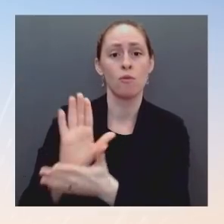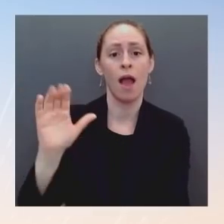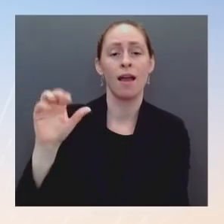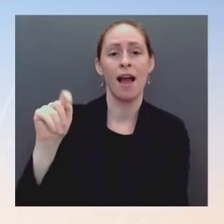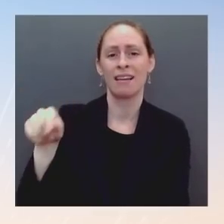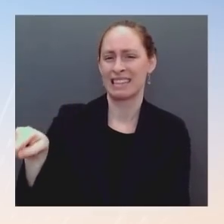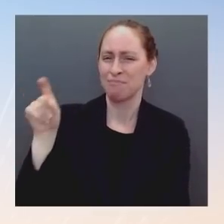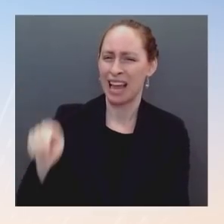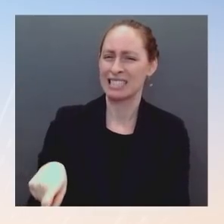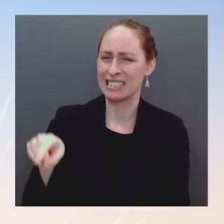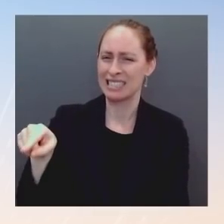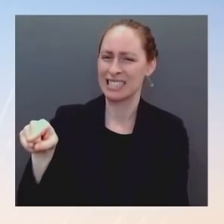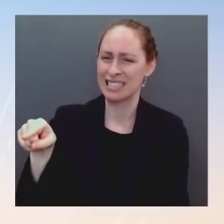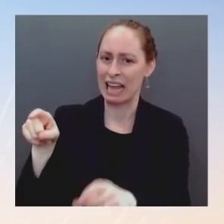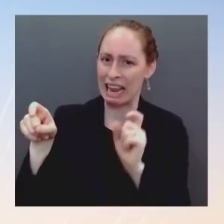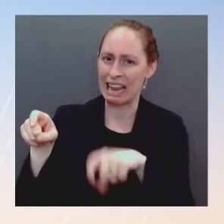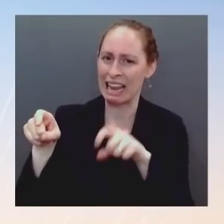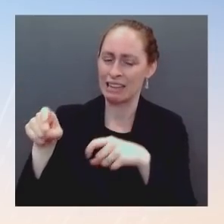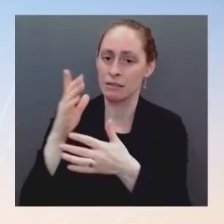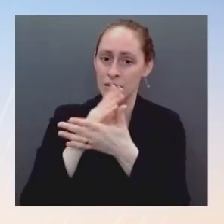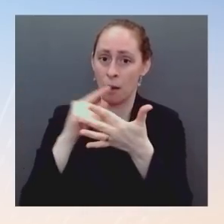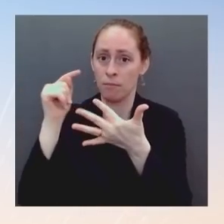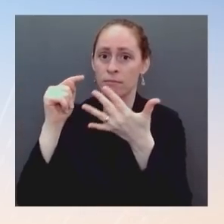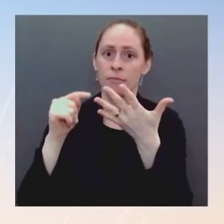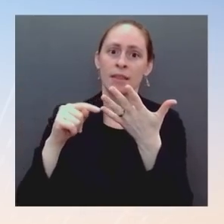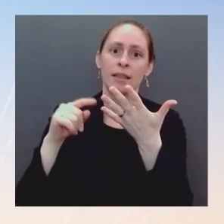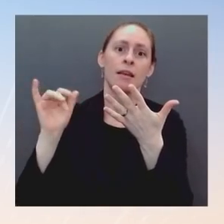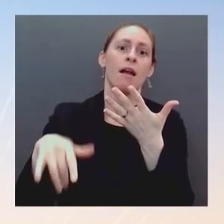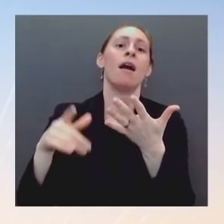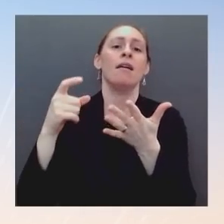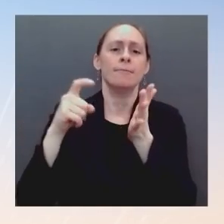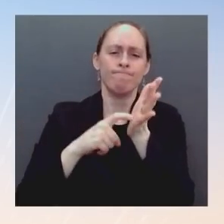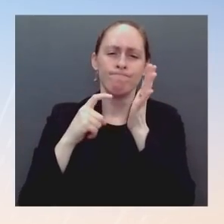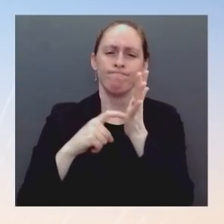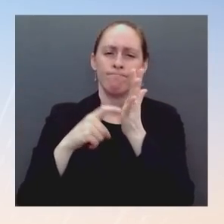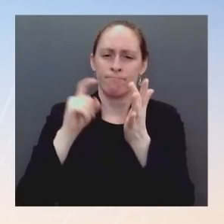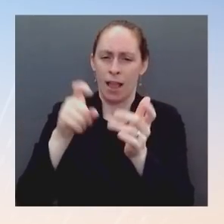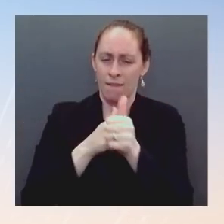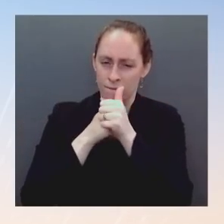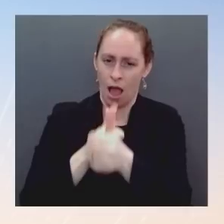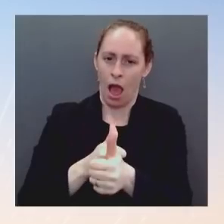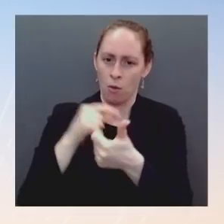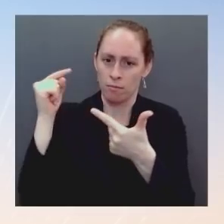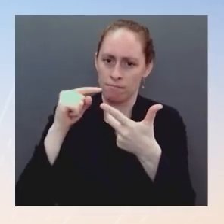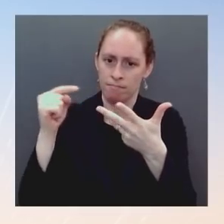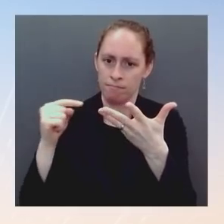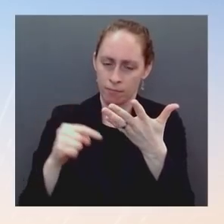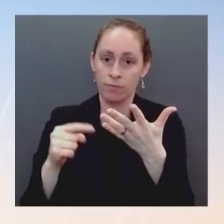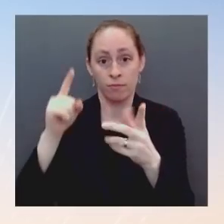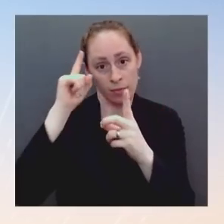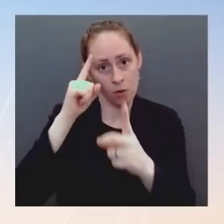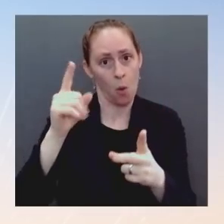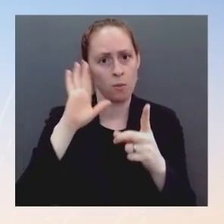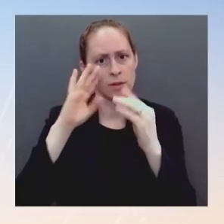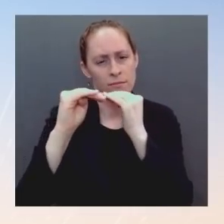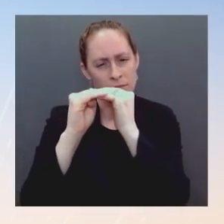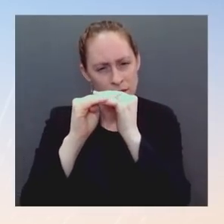that would provide a basic baseline and important protections for people across the country who are trying to exercise their fundamental right.